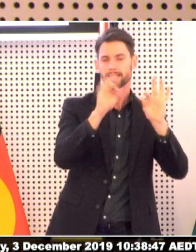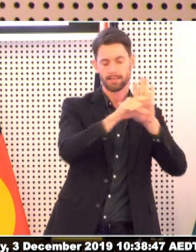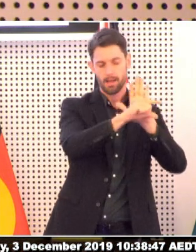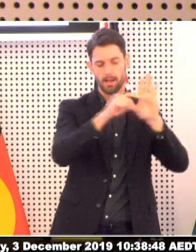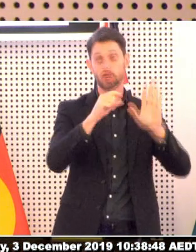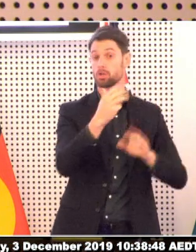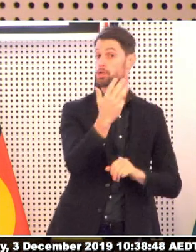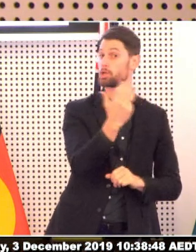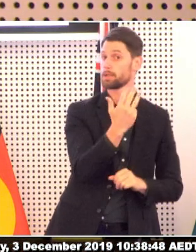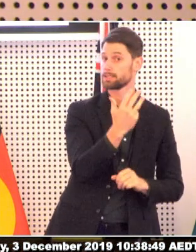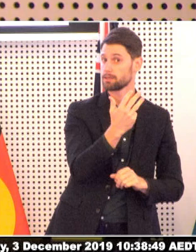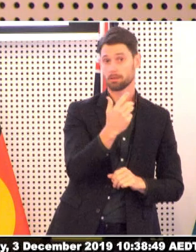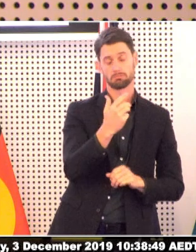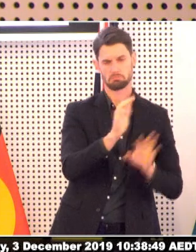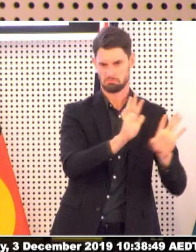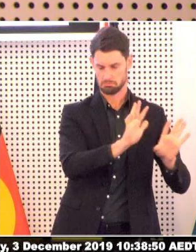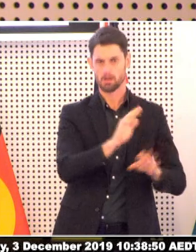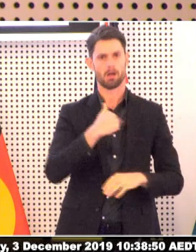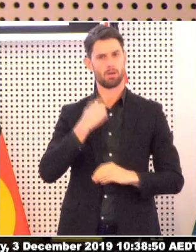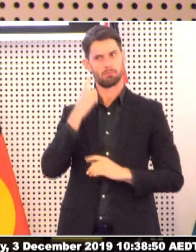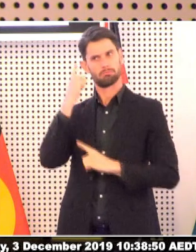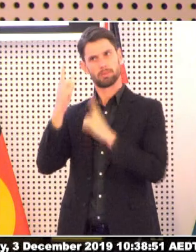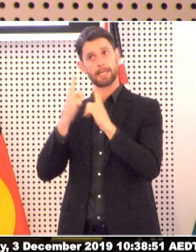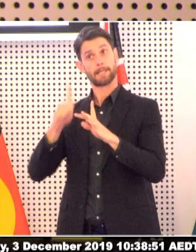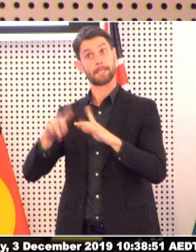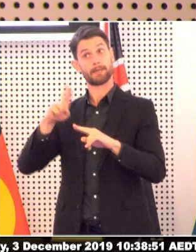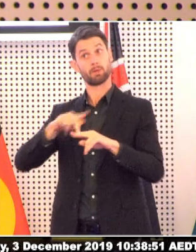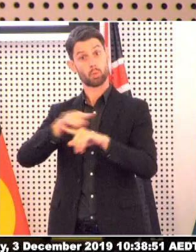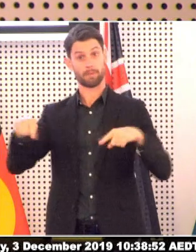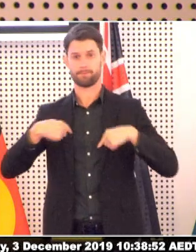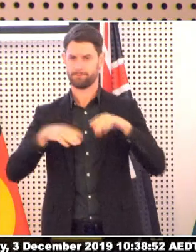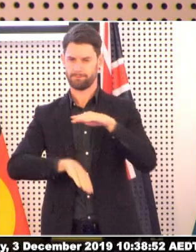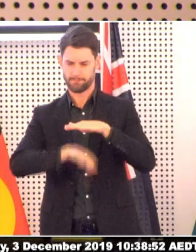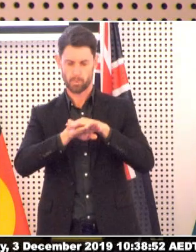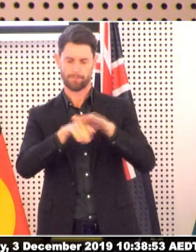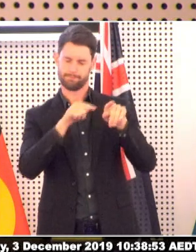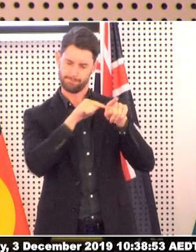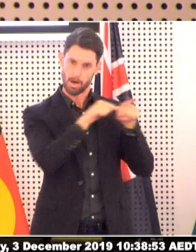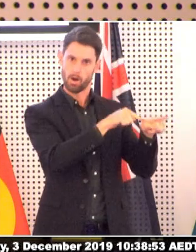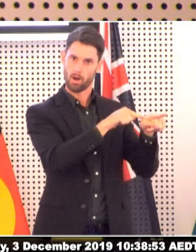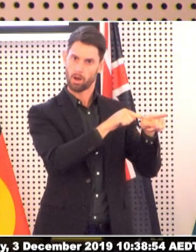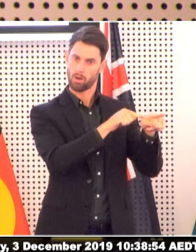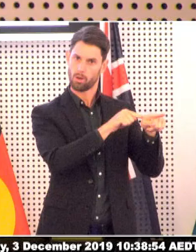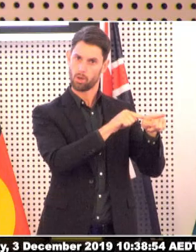What would the system look like if Article 19 were to be fully implemented? What would have to be done?